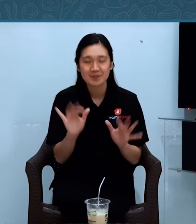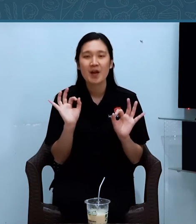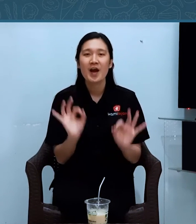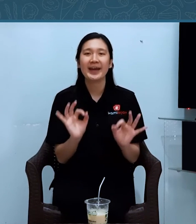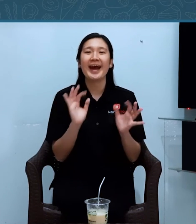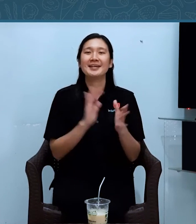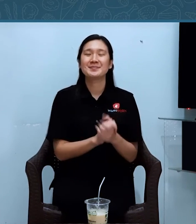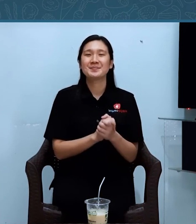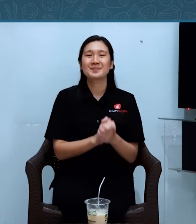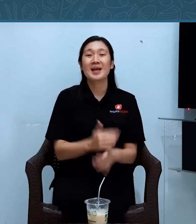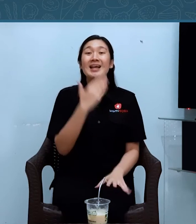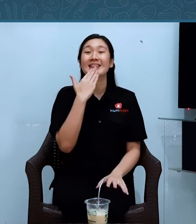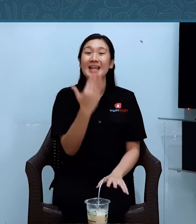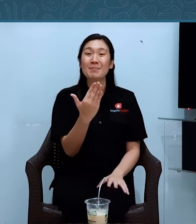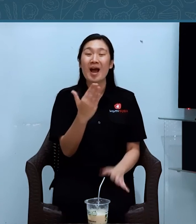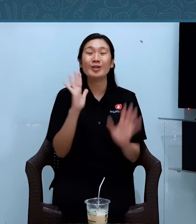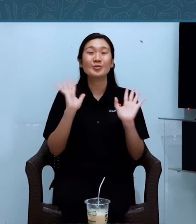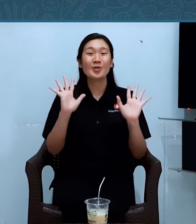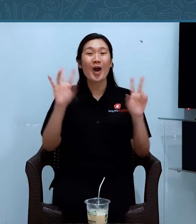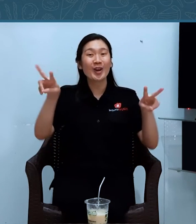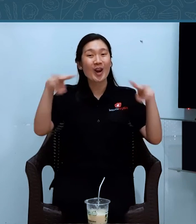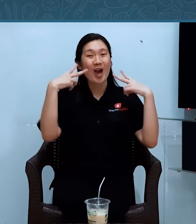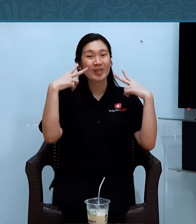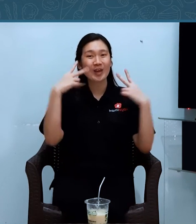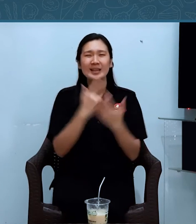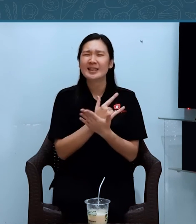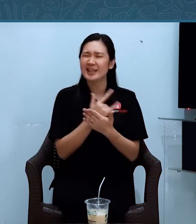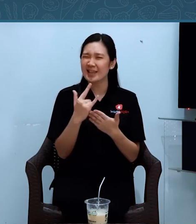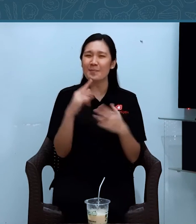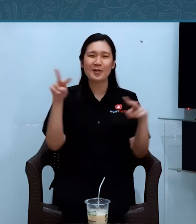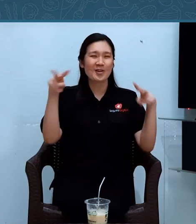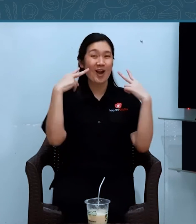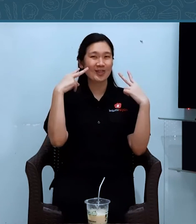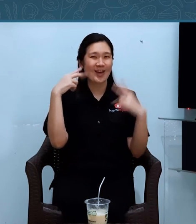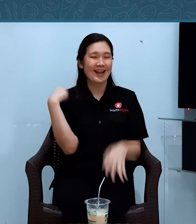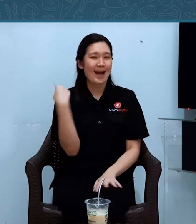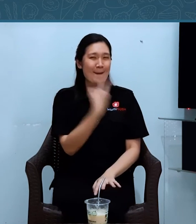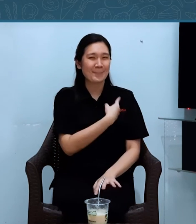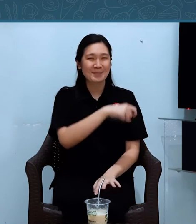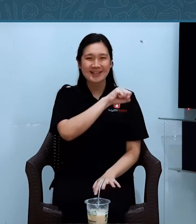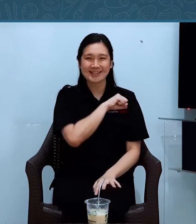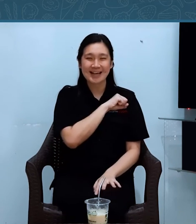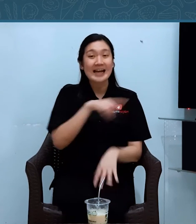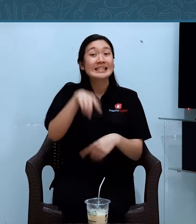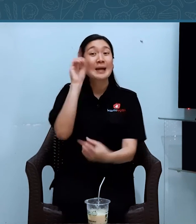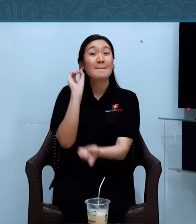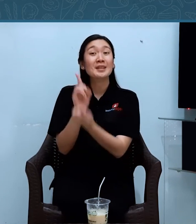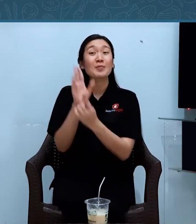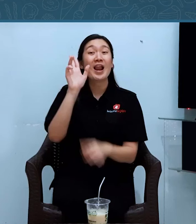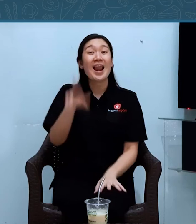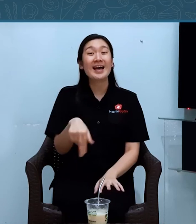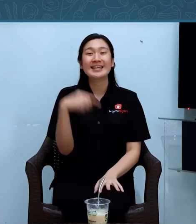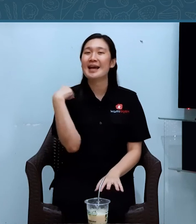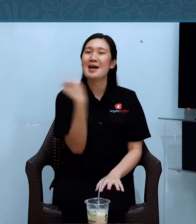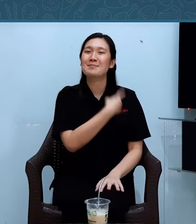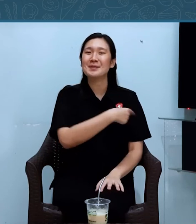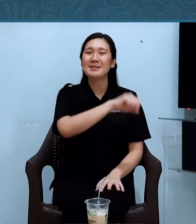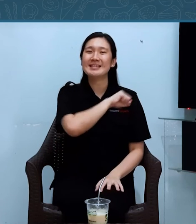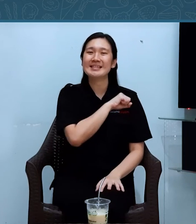Okay, thanks for watching, Stay tuned for Information KamiBijak. See you later KamiBijak.